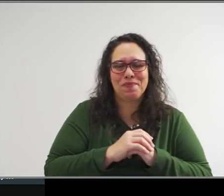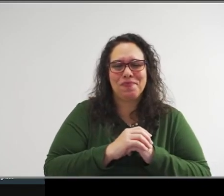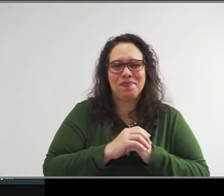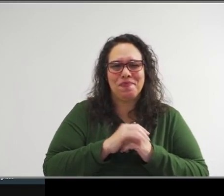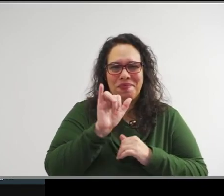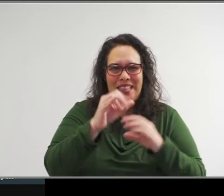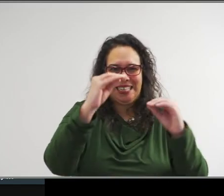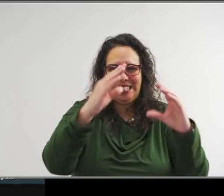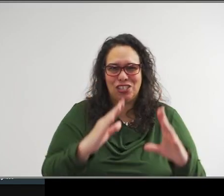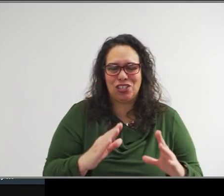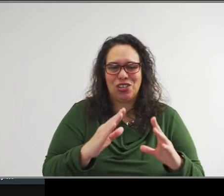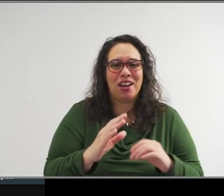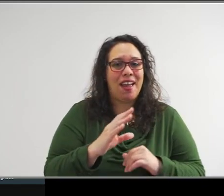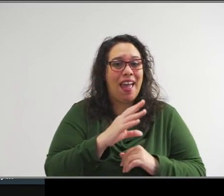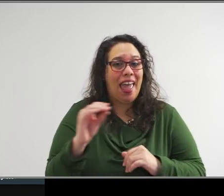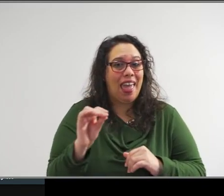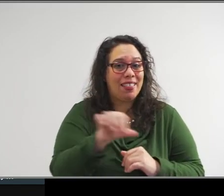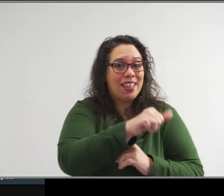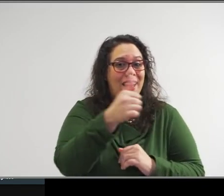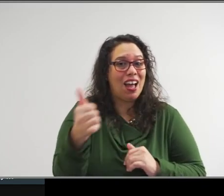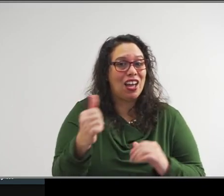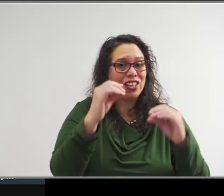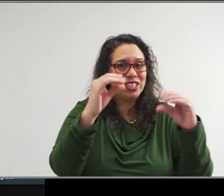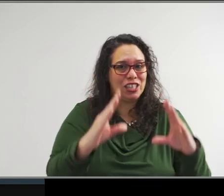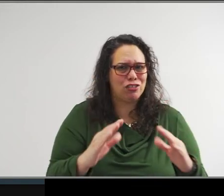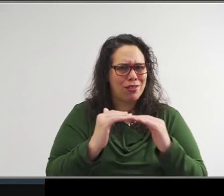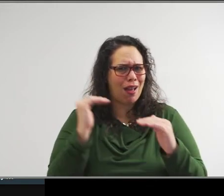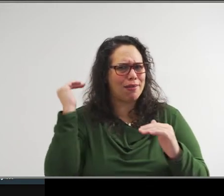and all the other teachers that are going above and beyond